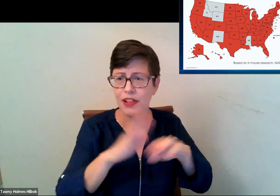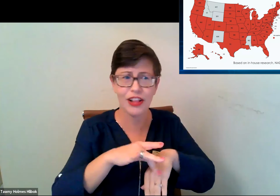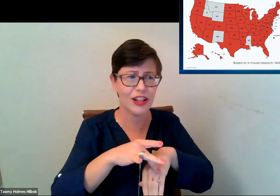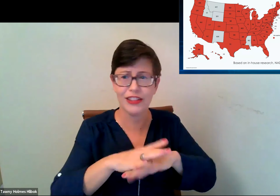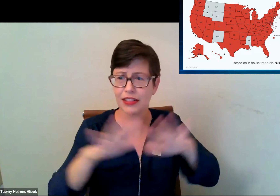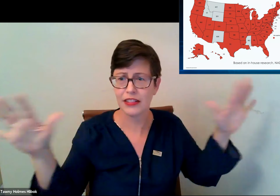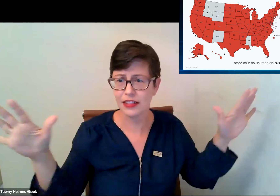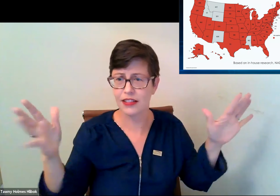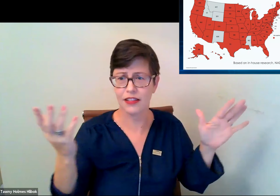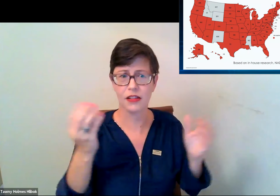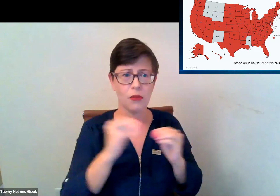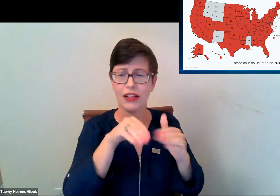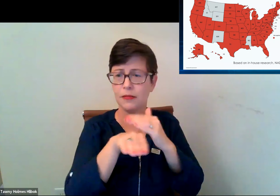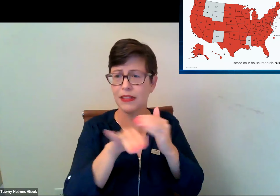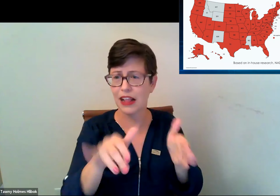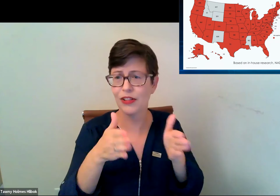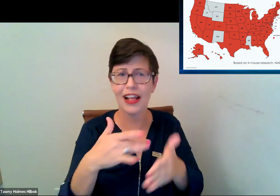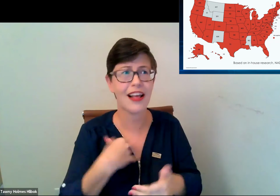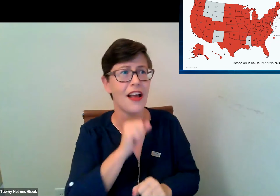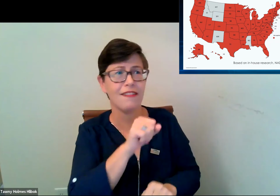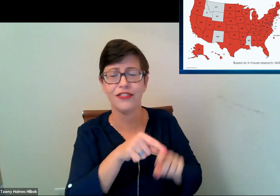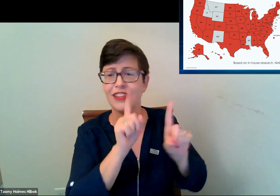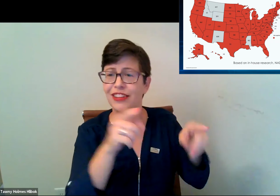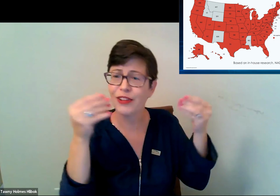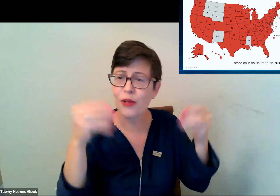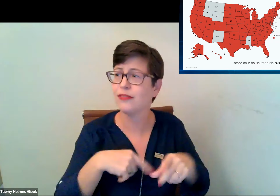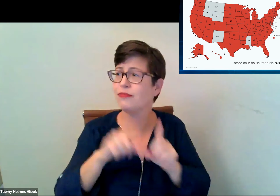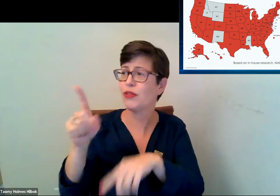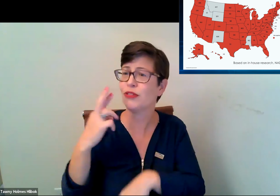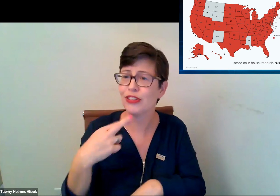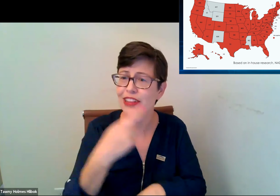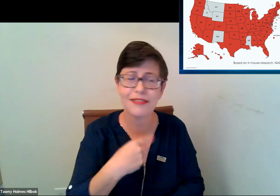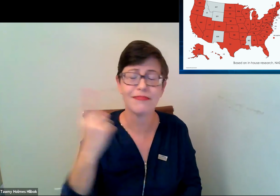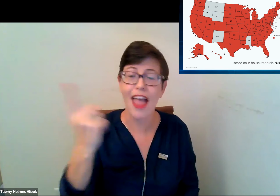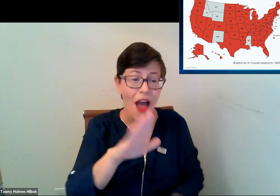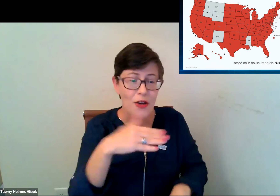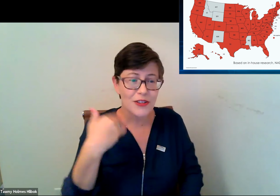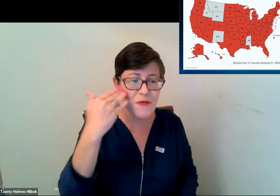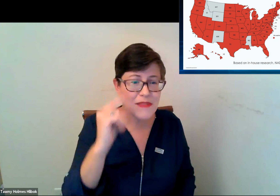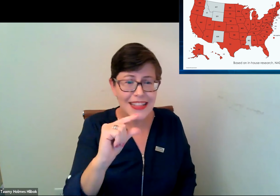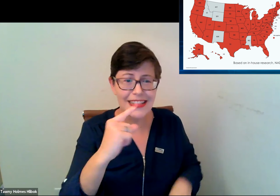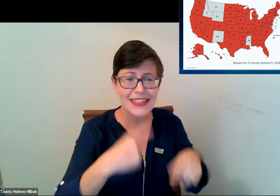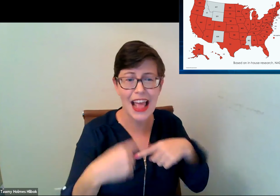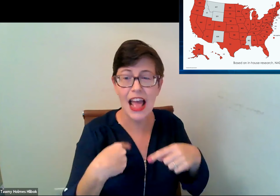The more signers, the better we want more signers on earth more accessibility more advocacy when you go into stores and restaurants